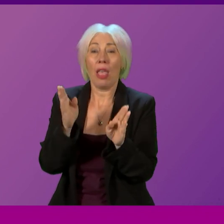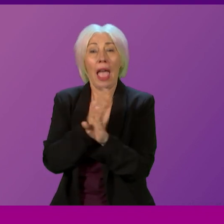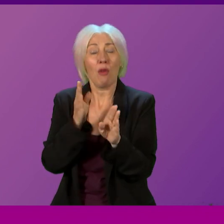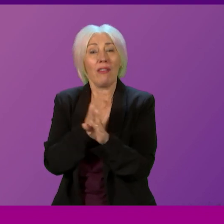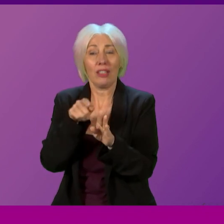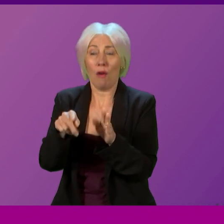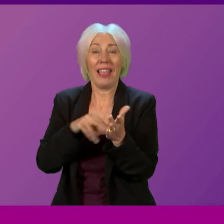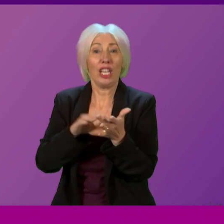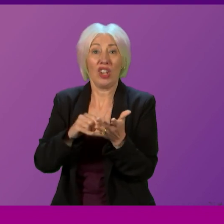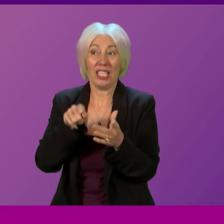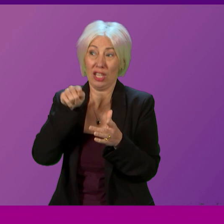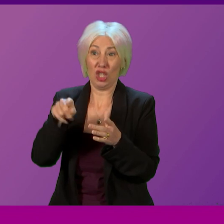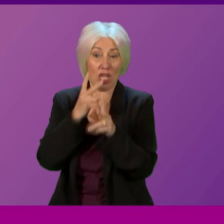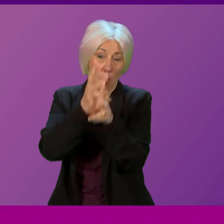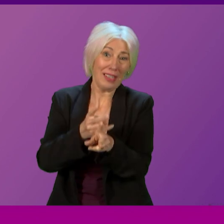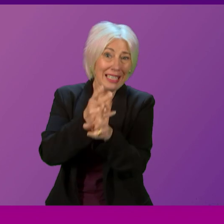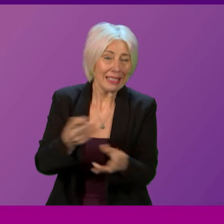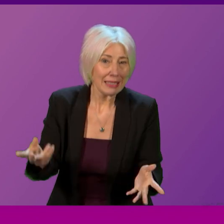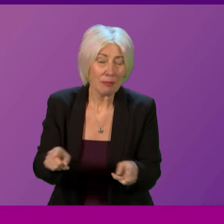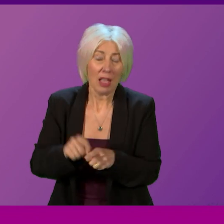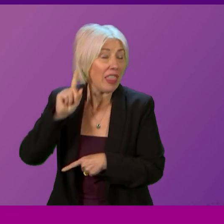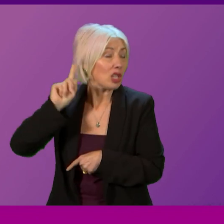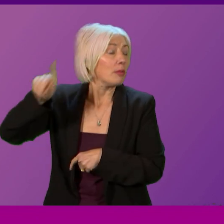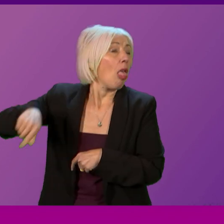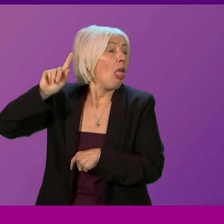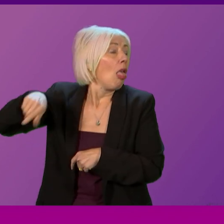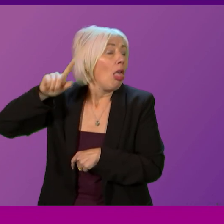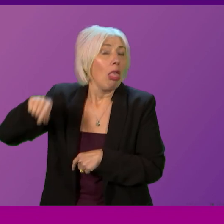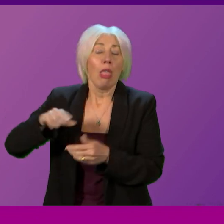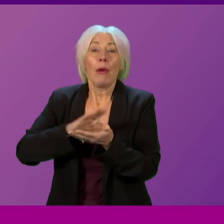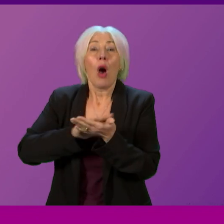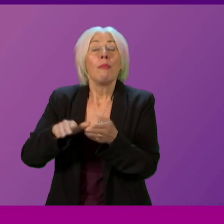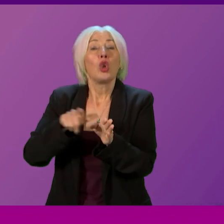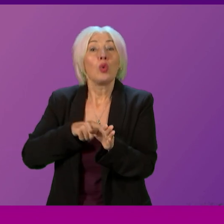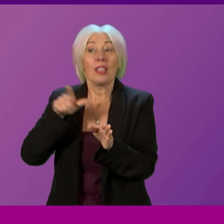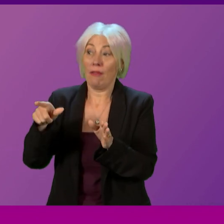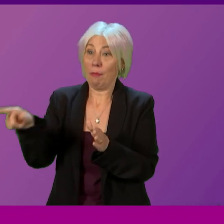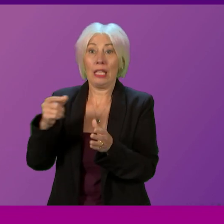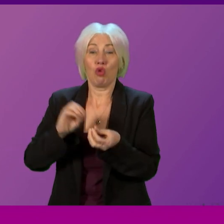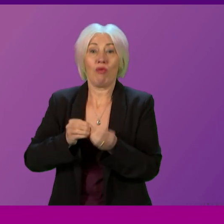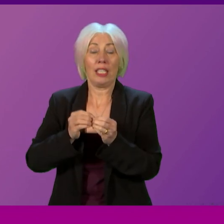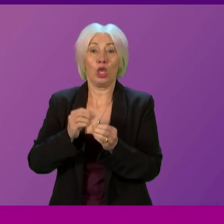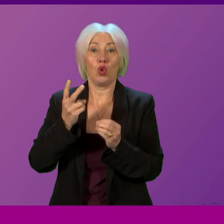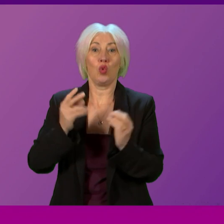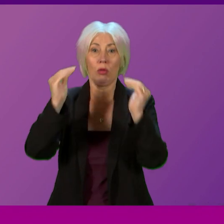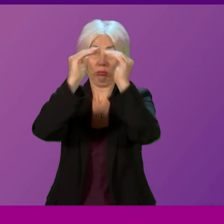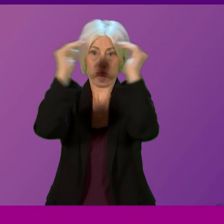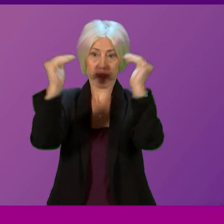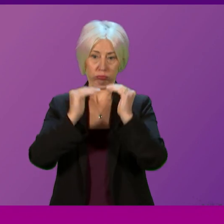service that she oversees and about Humza Yousaf’s two-tier system, which is already becoming the norm in Scotland.